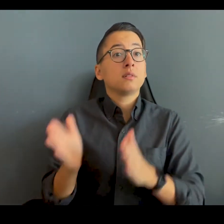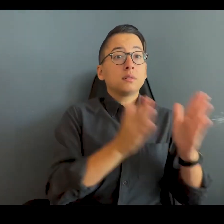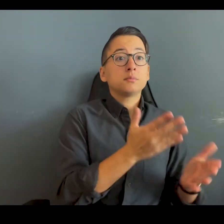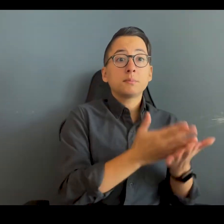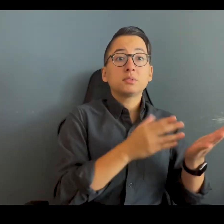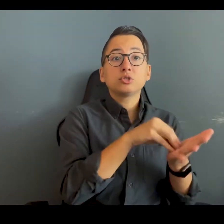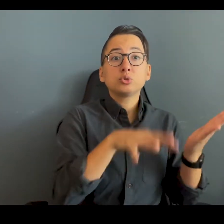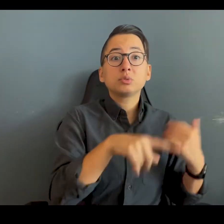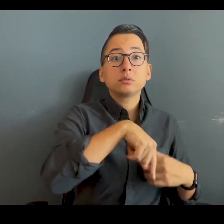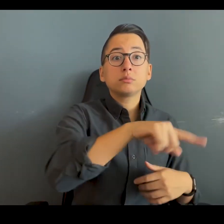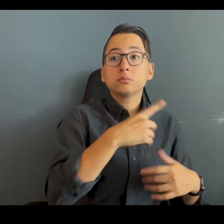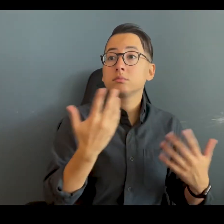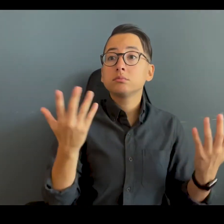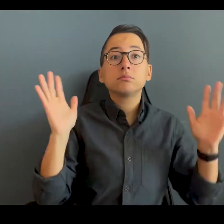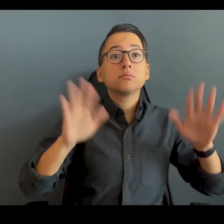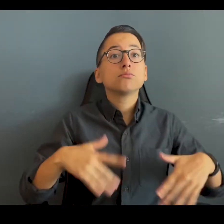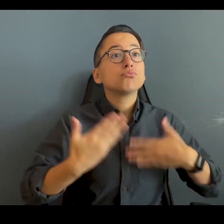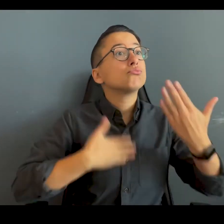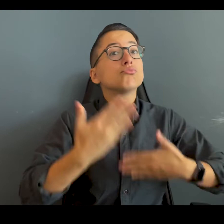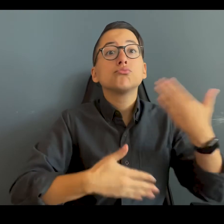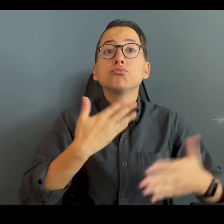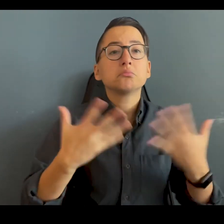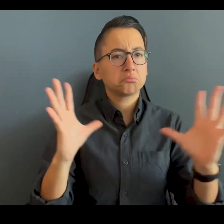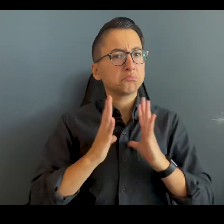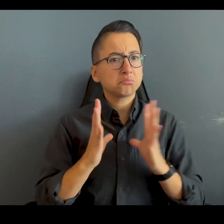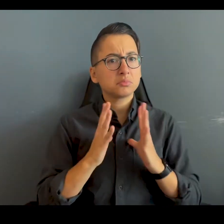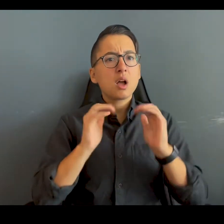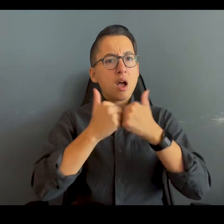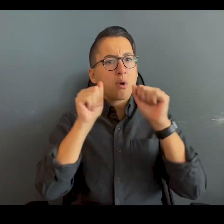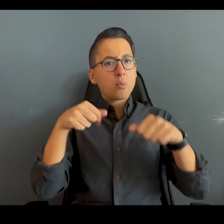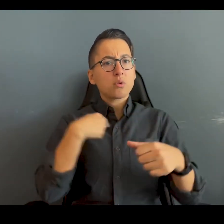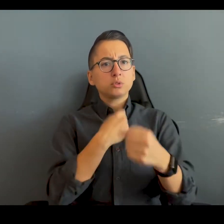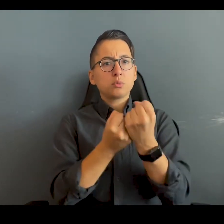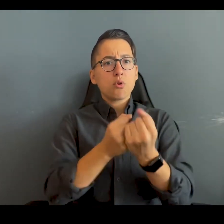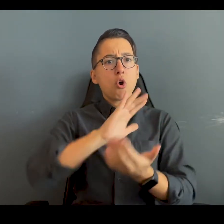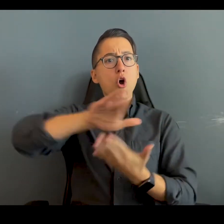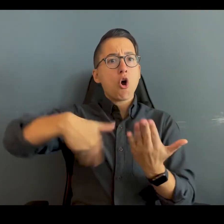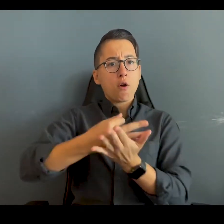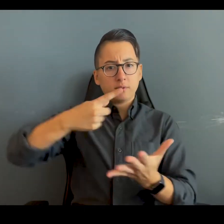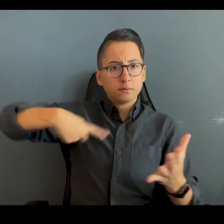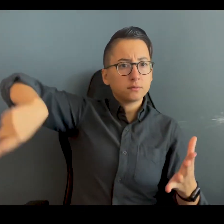to what has been happening the last 18 months. There may be some students who are just moving along for the ride!